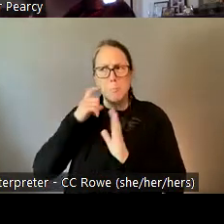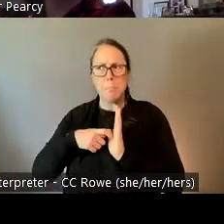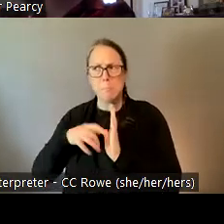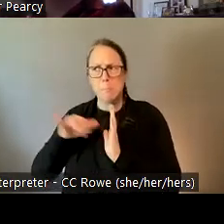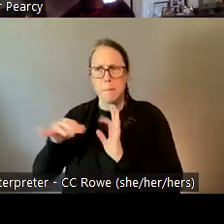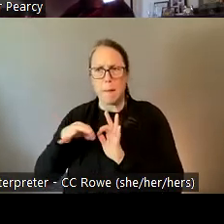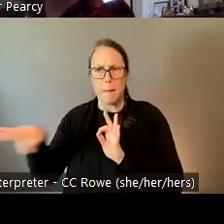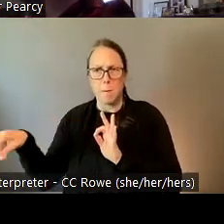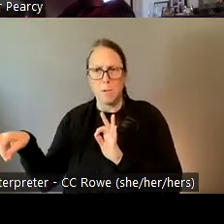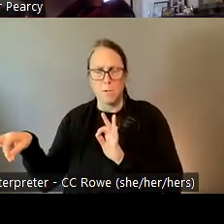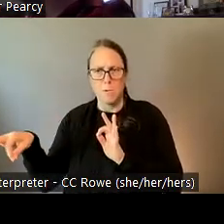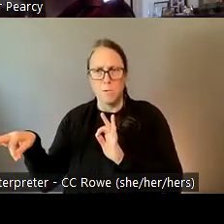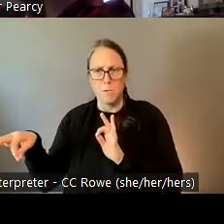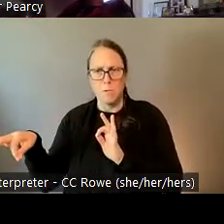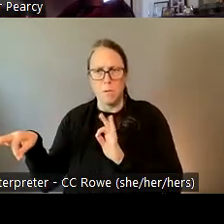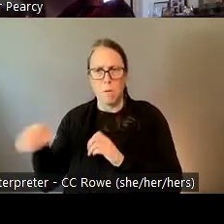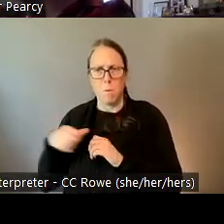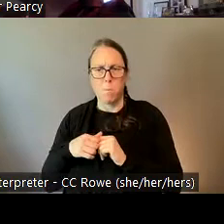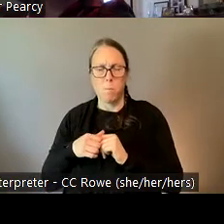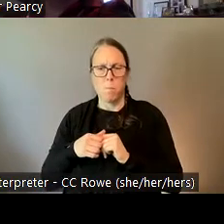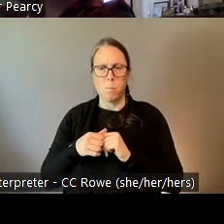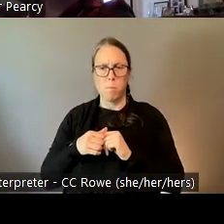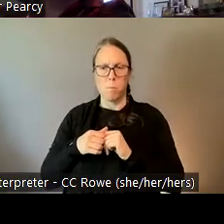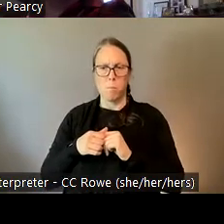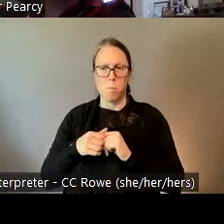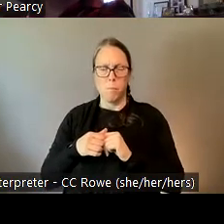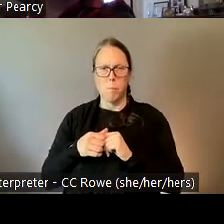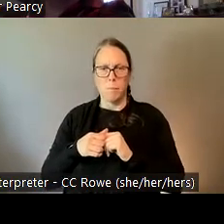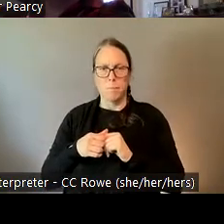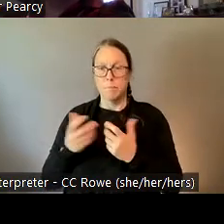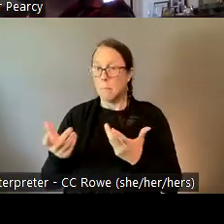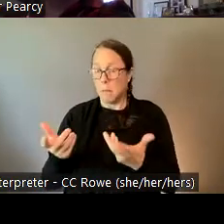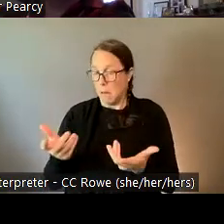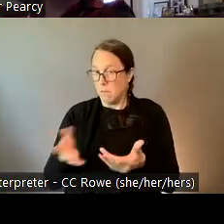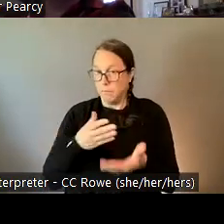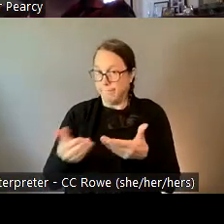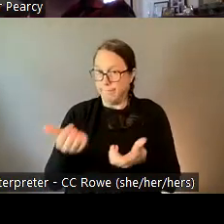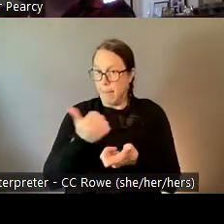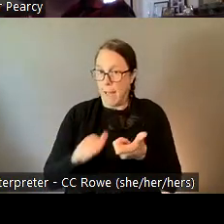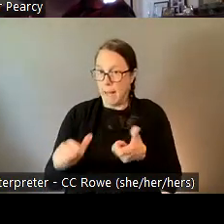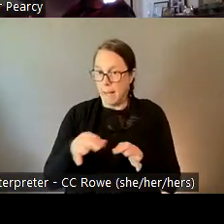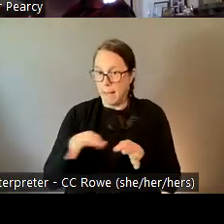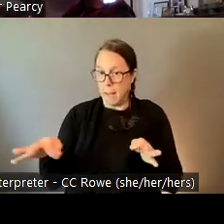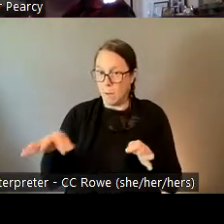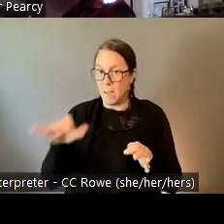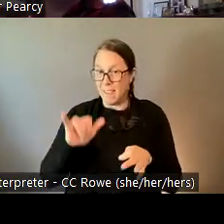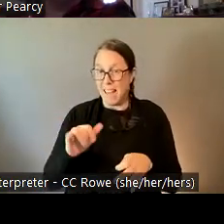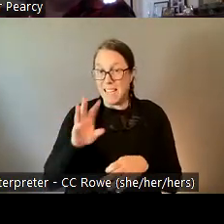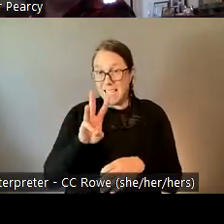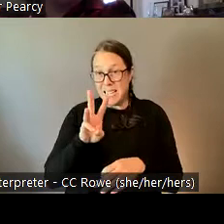because with any language, the six dot configuration or the,